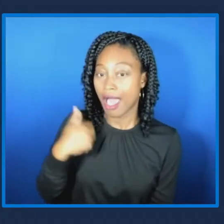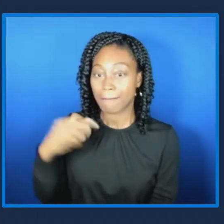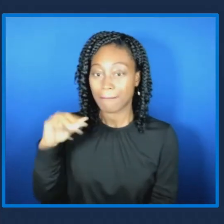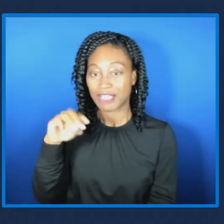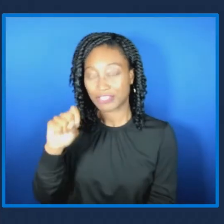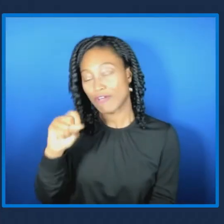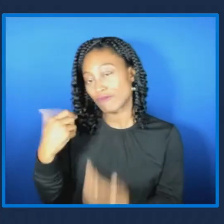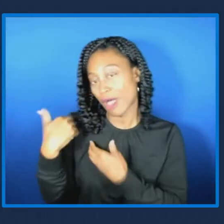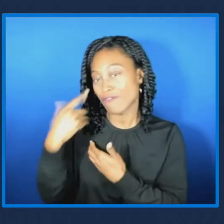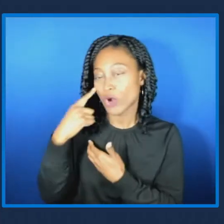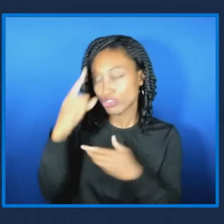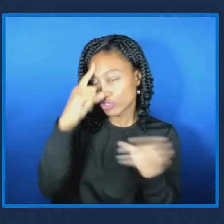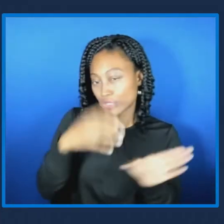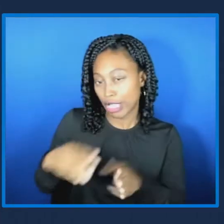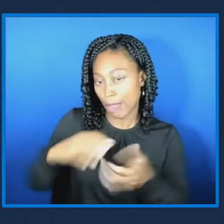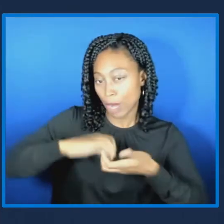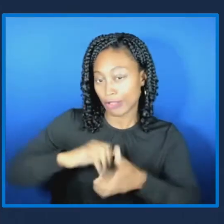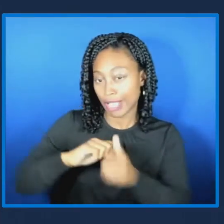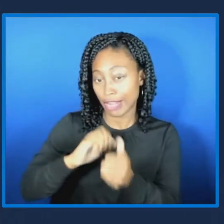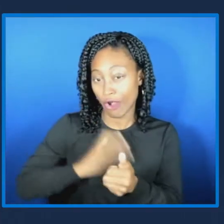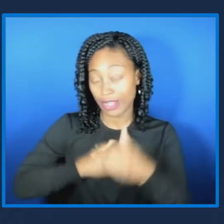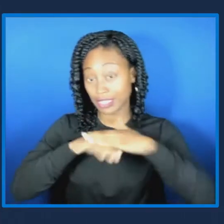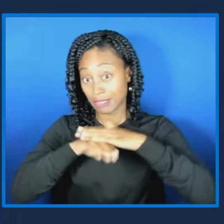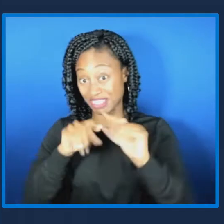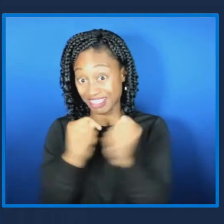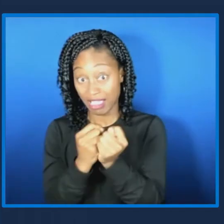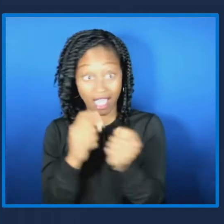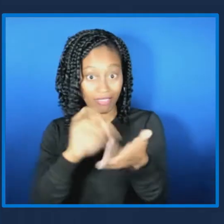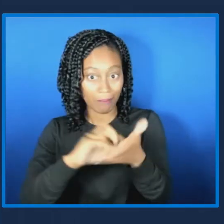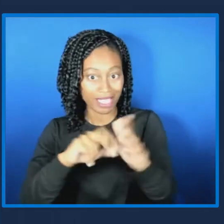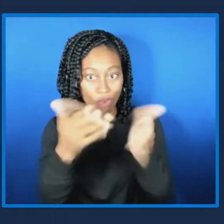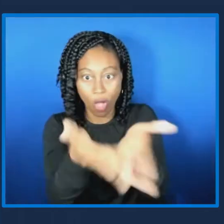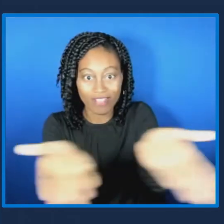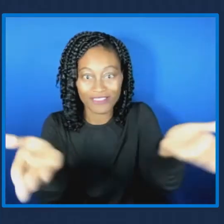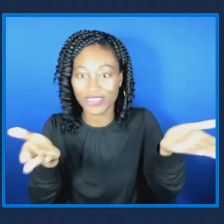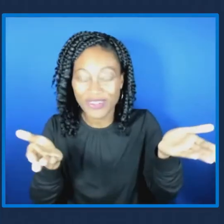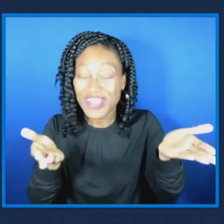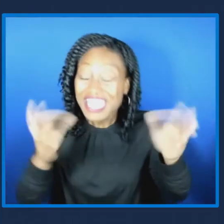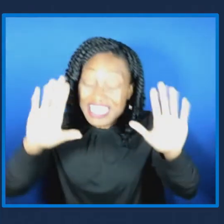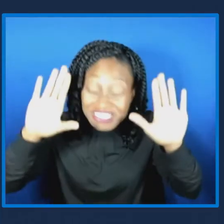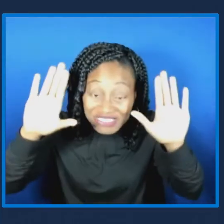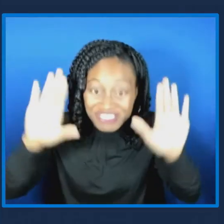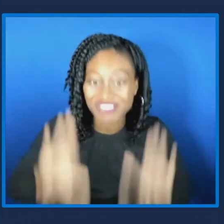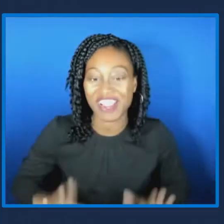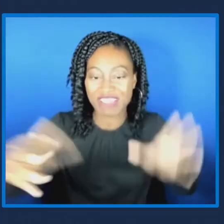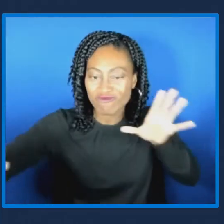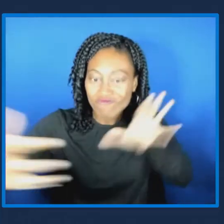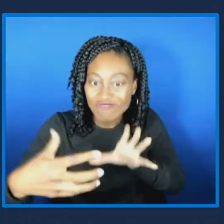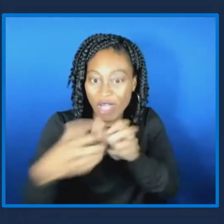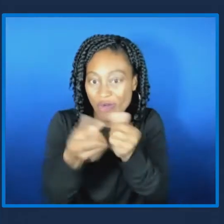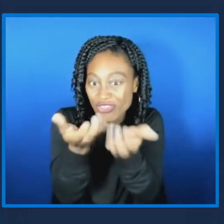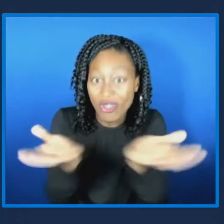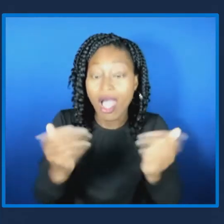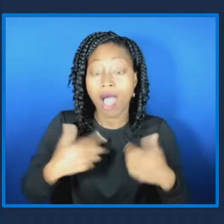within our Accessibility Team. And that's all of you. So it's great to be here with you. I'm a white woman with blonde hair